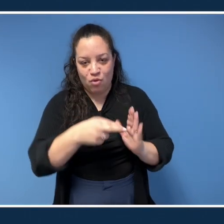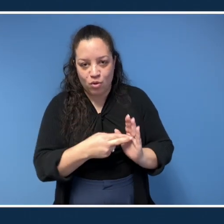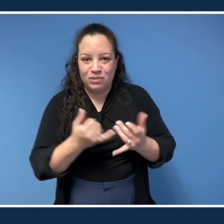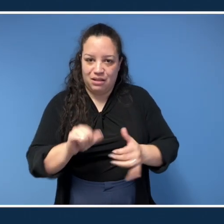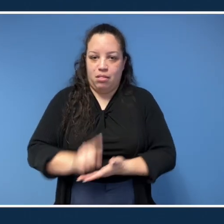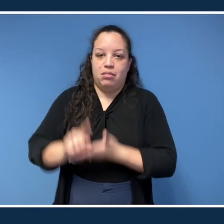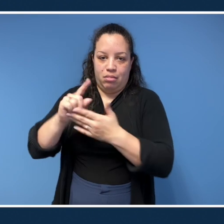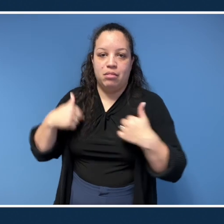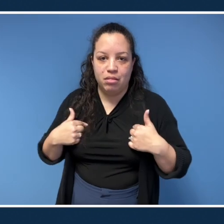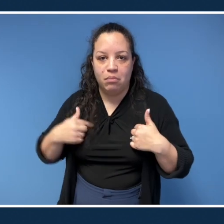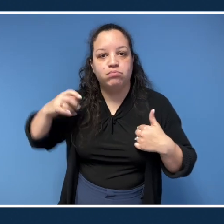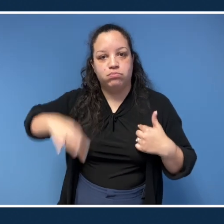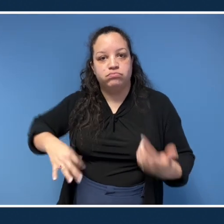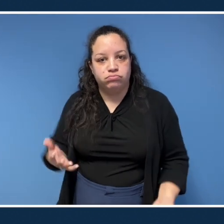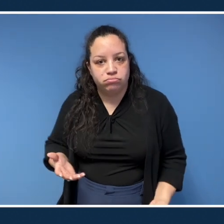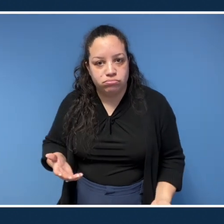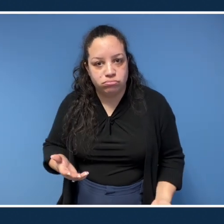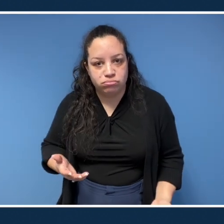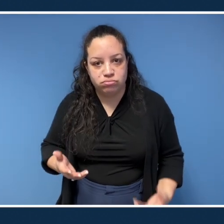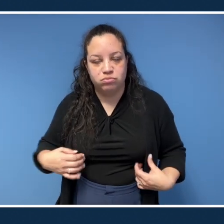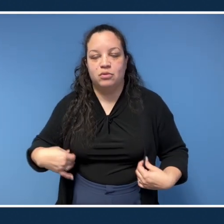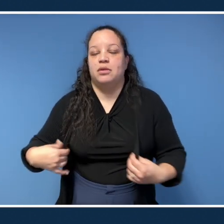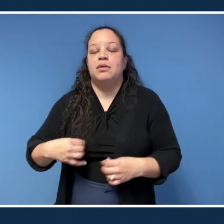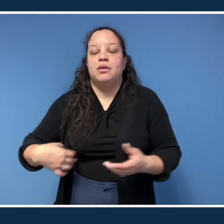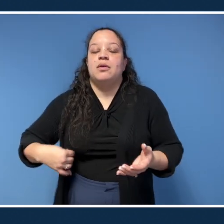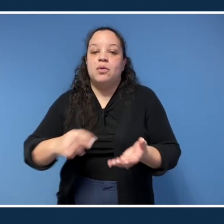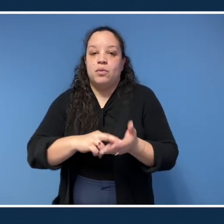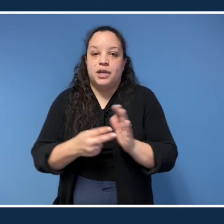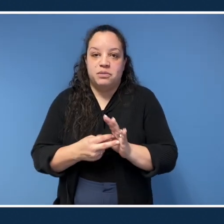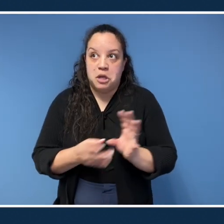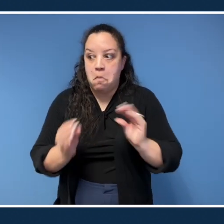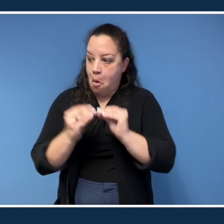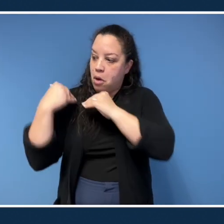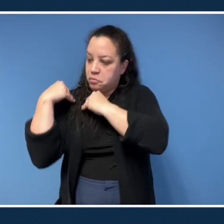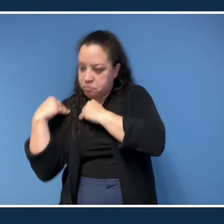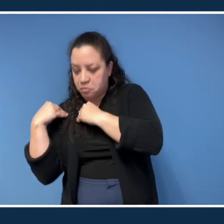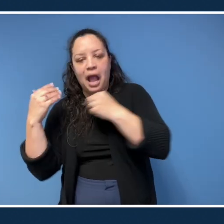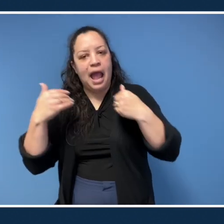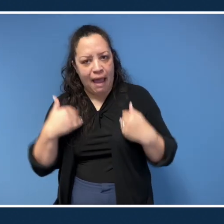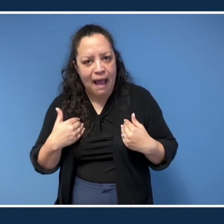And when you start looking at that, at the end of the day, there is going to be a little bit of extra weight on your shoulders.